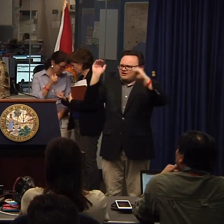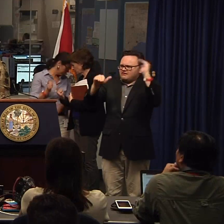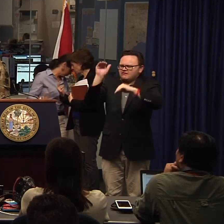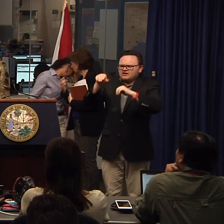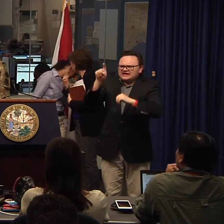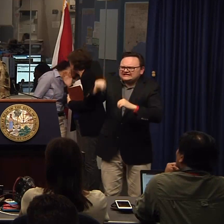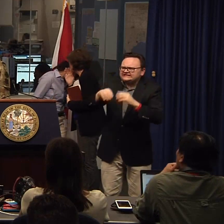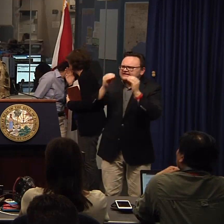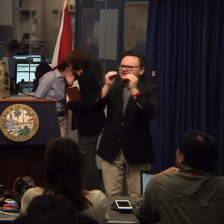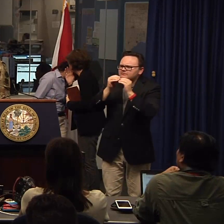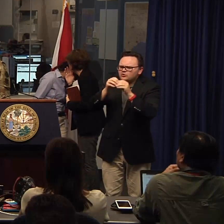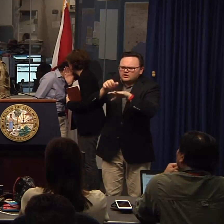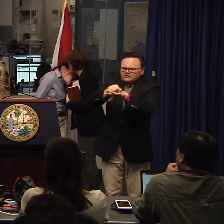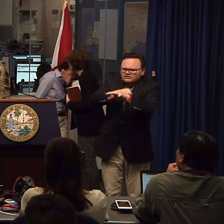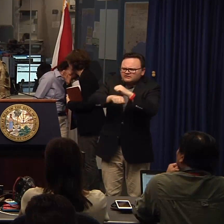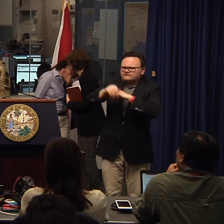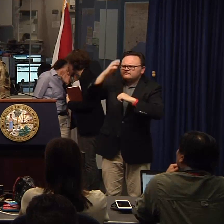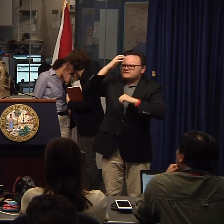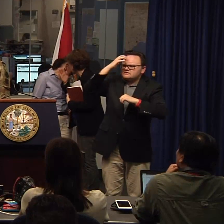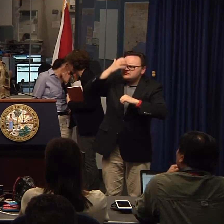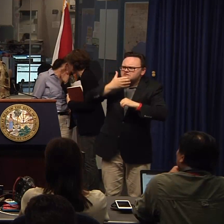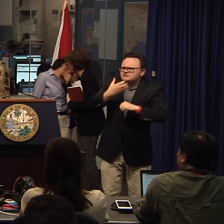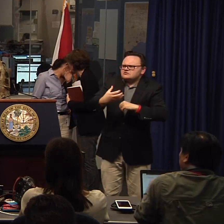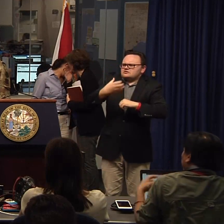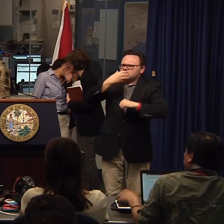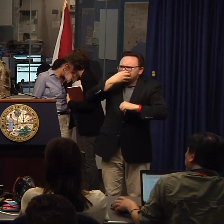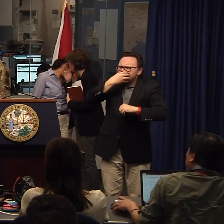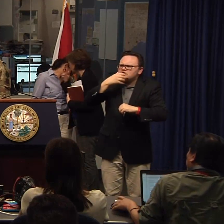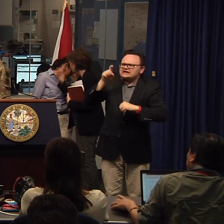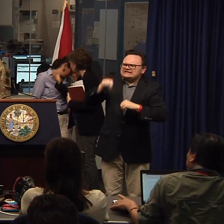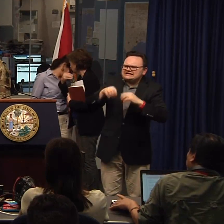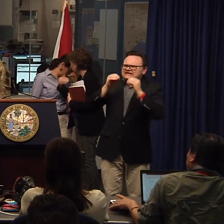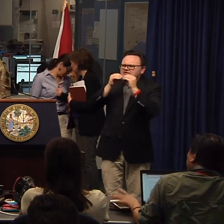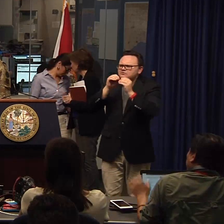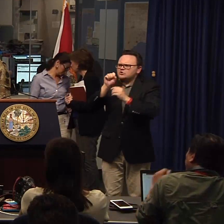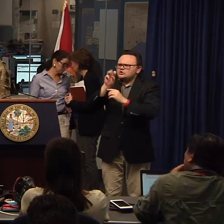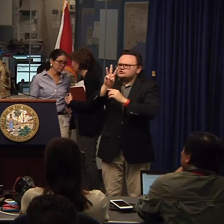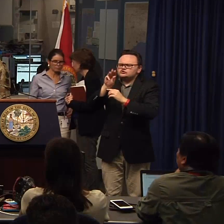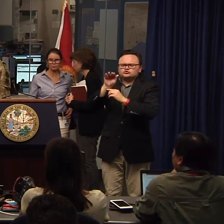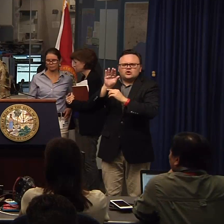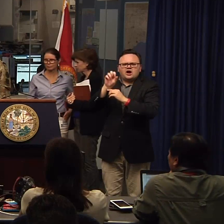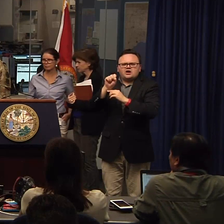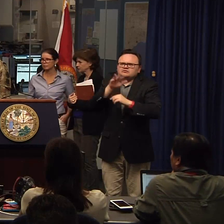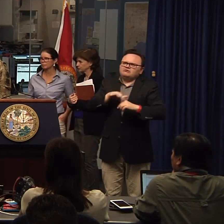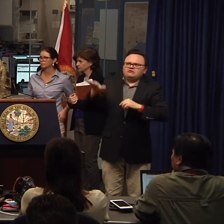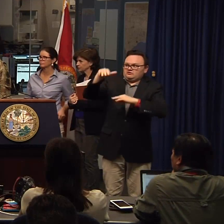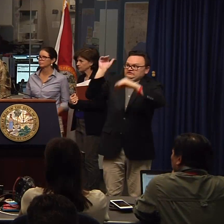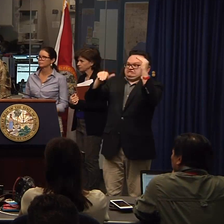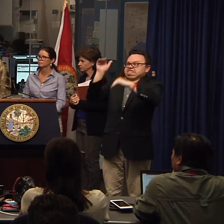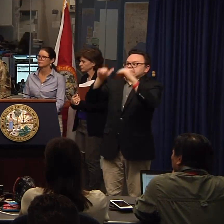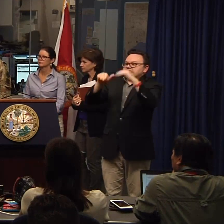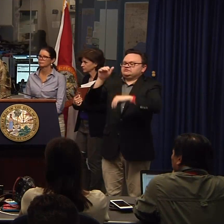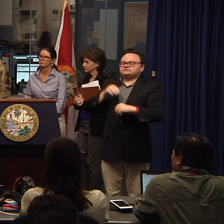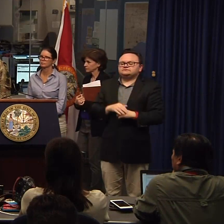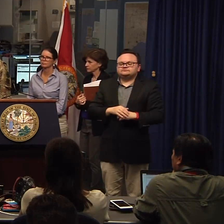BE HELPFUL BUT 2, I'M NOT THE ONLY GOVERNOR THAT SAID THE